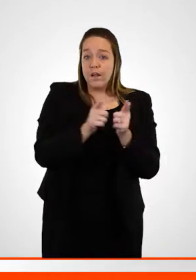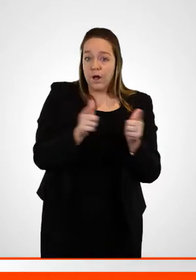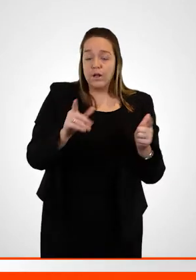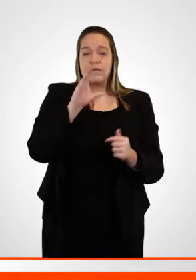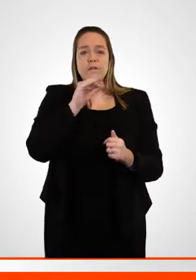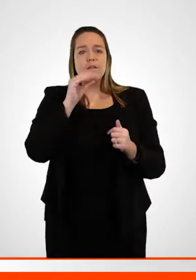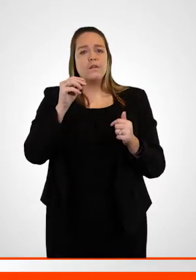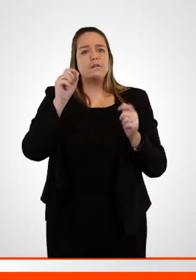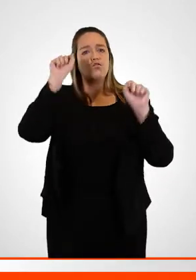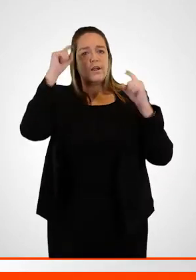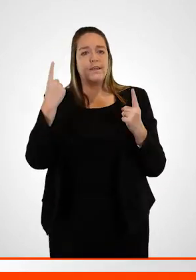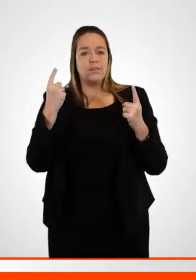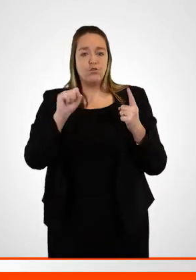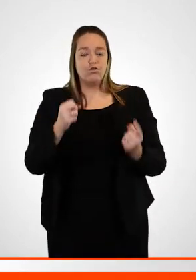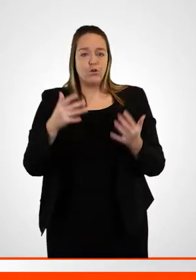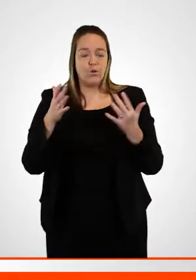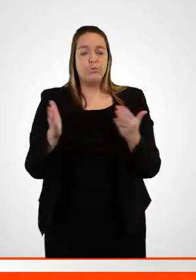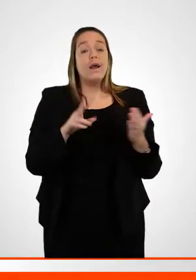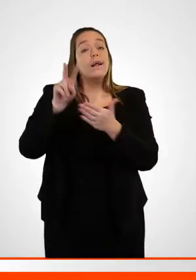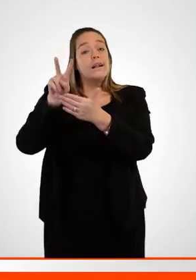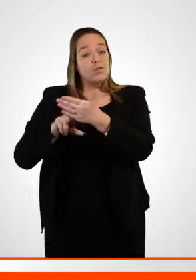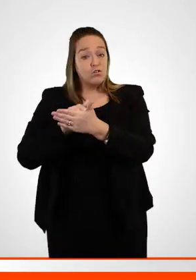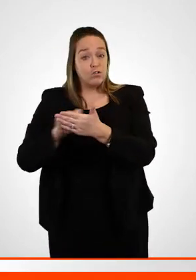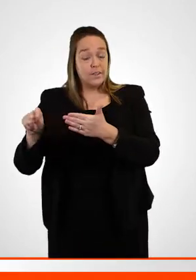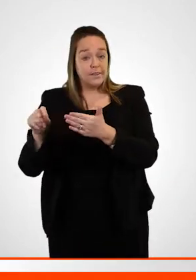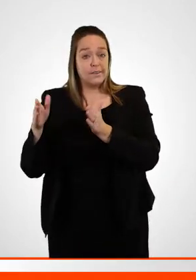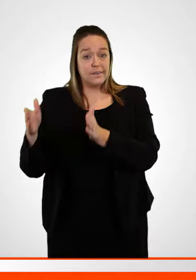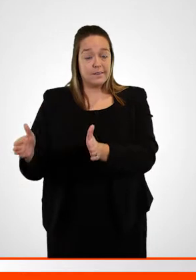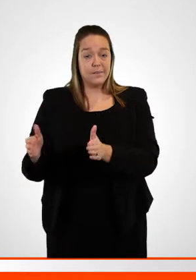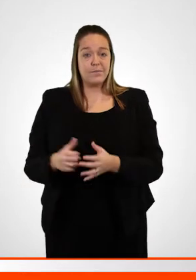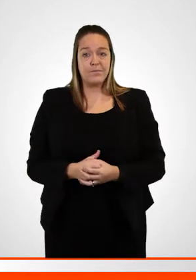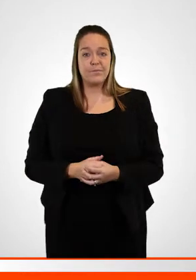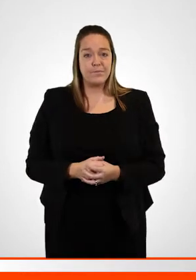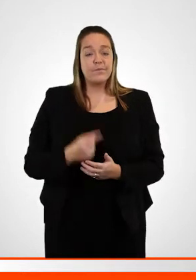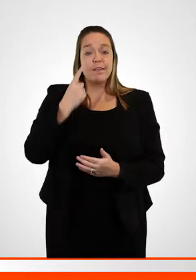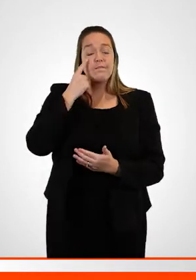and speech recognition results. Now, in terms of the literacy results, if you look at the slide,